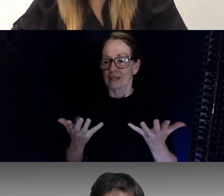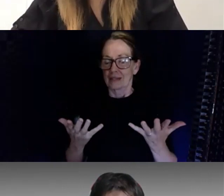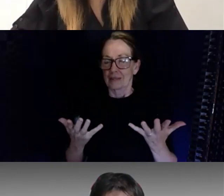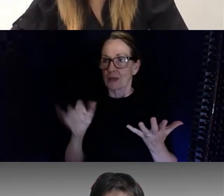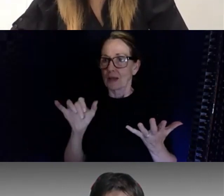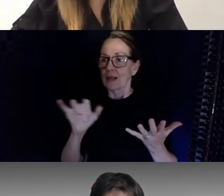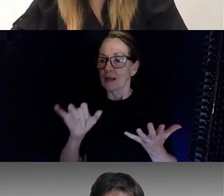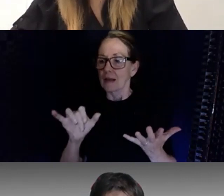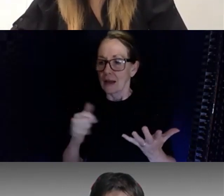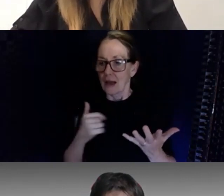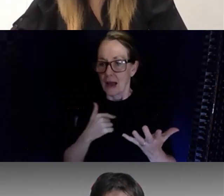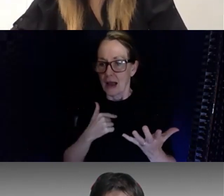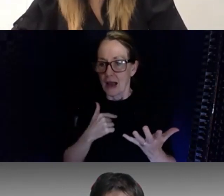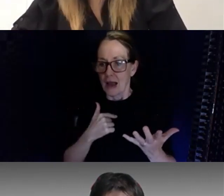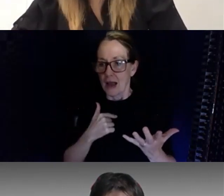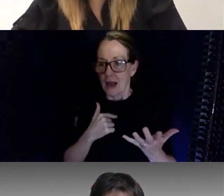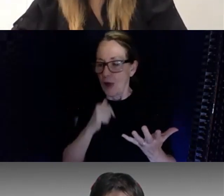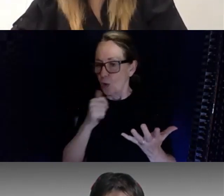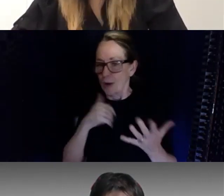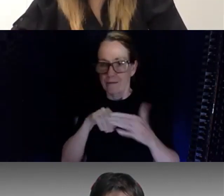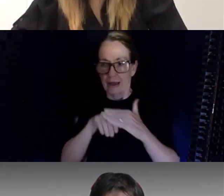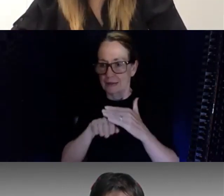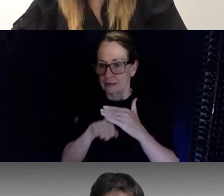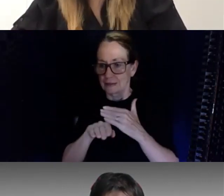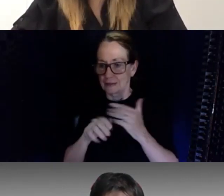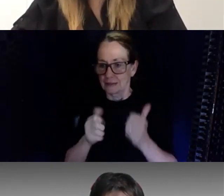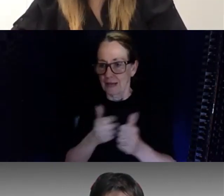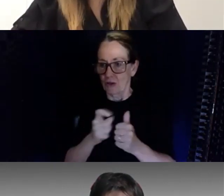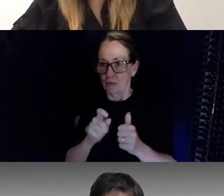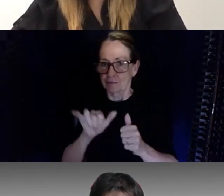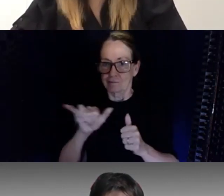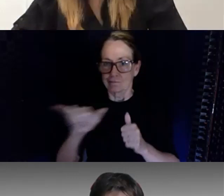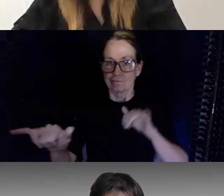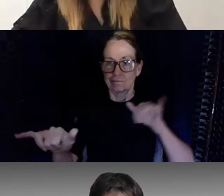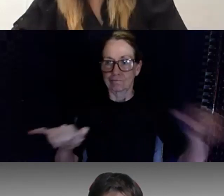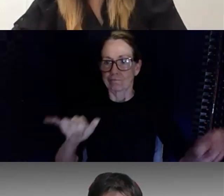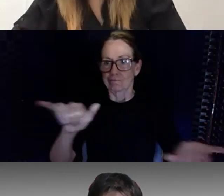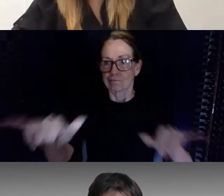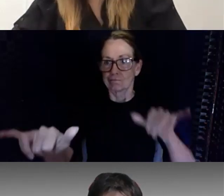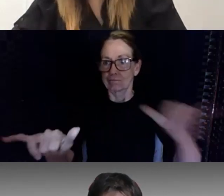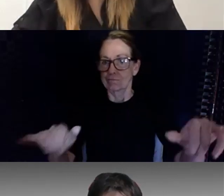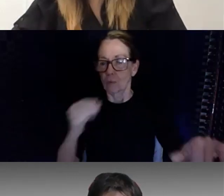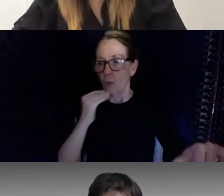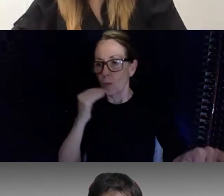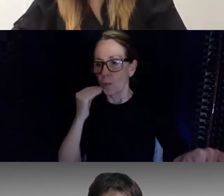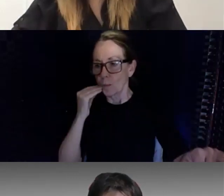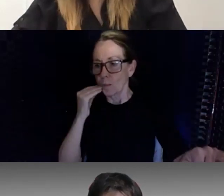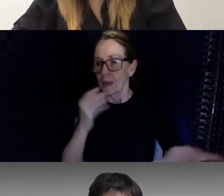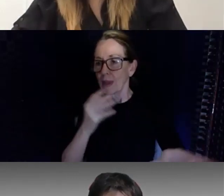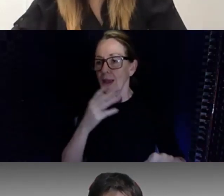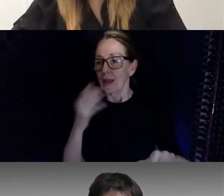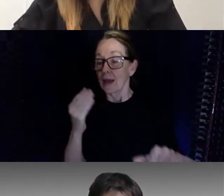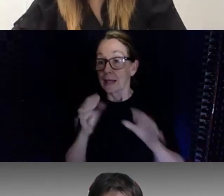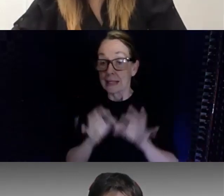RIGHT.